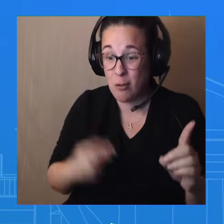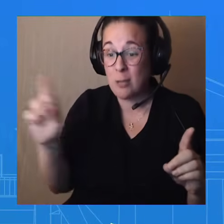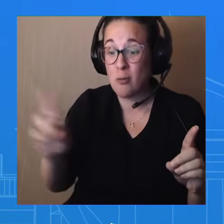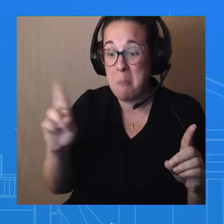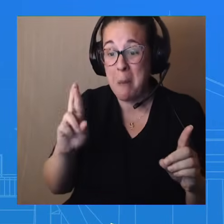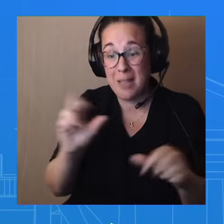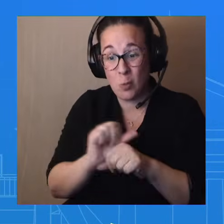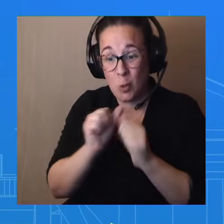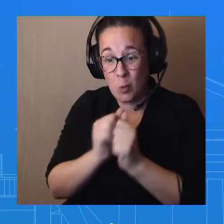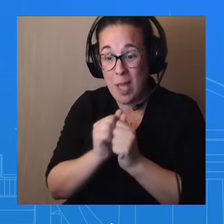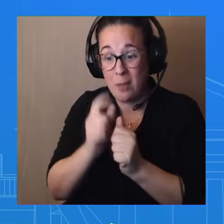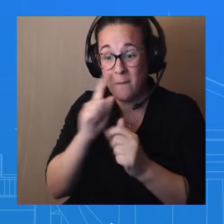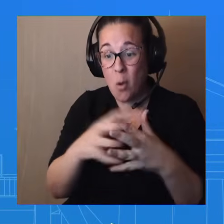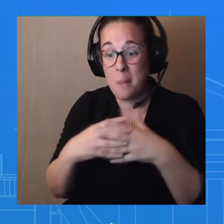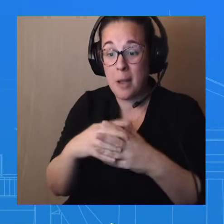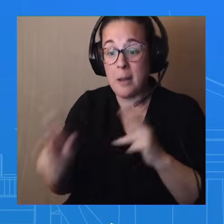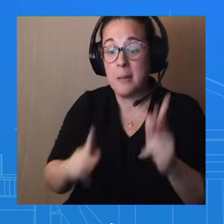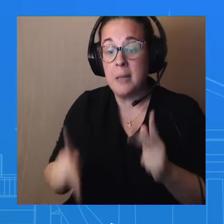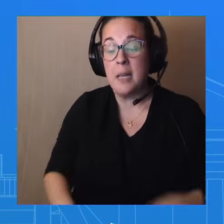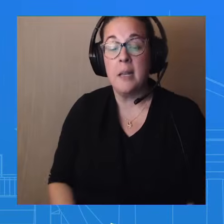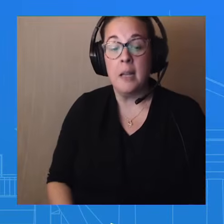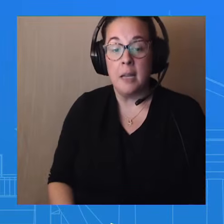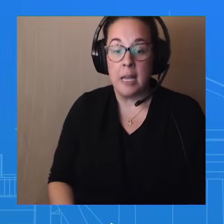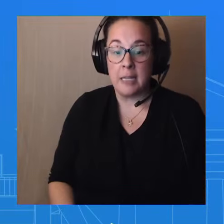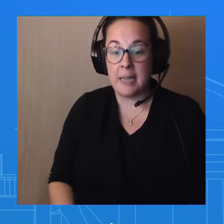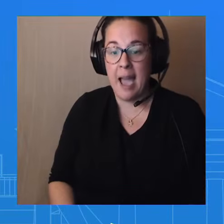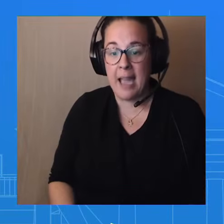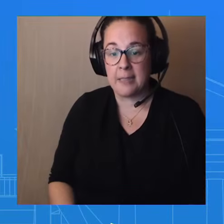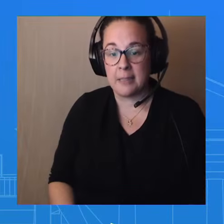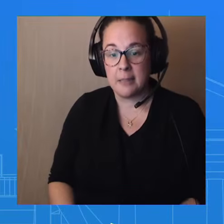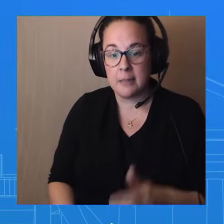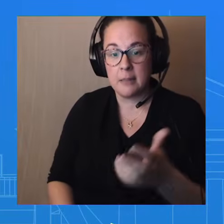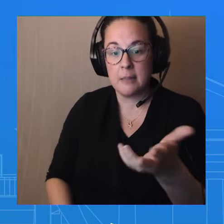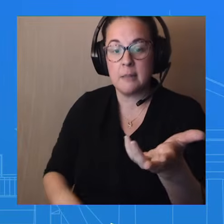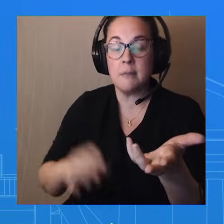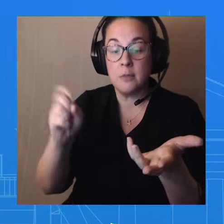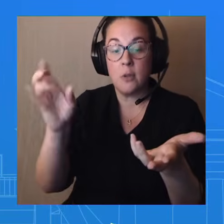And let's not forget the bipartisanship that this President and because of his leadership has been able to do.